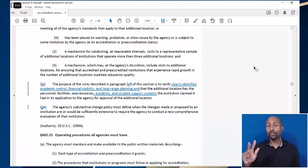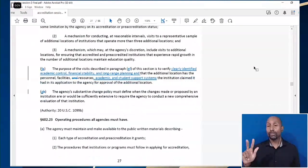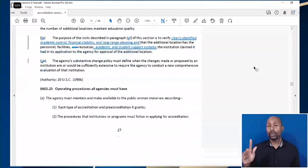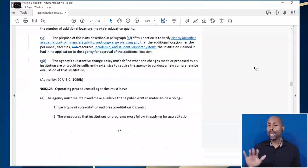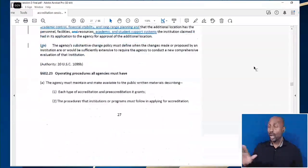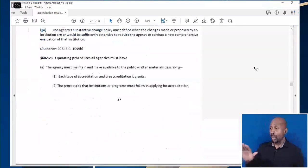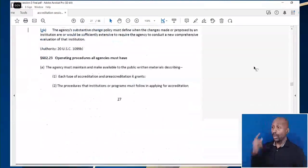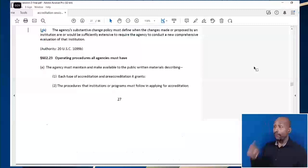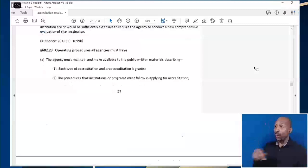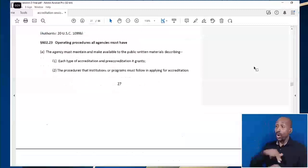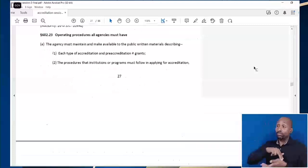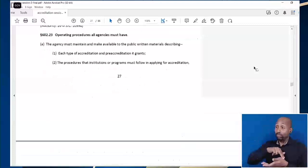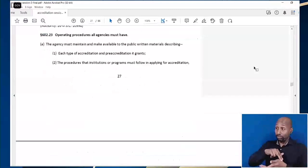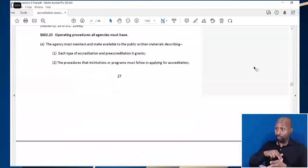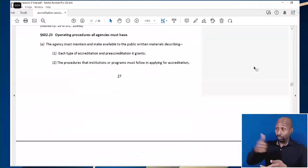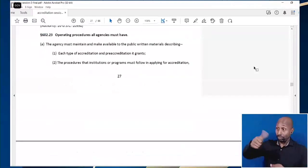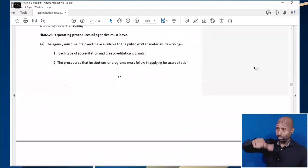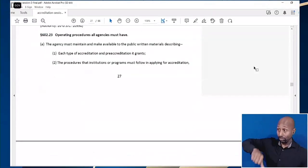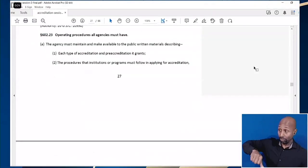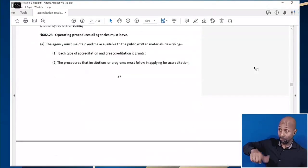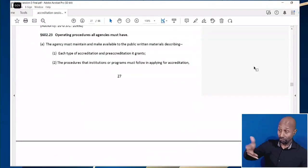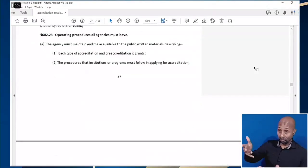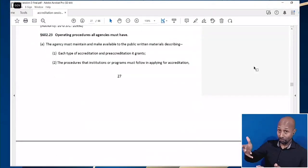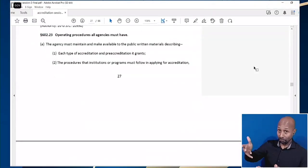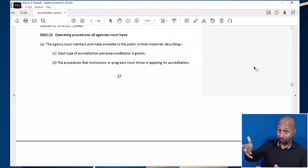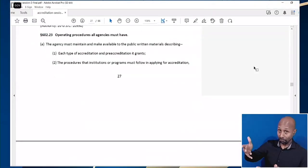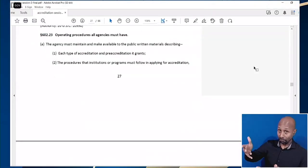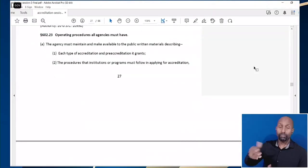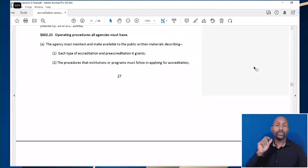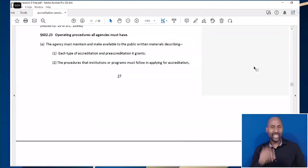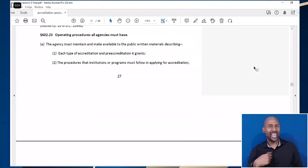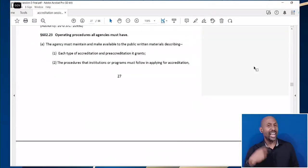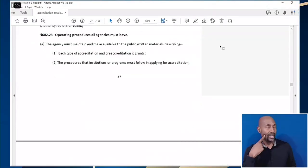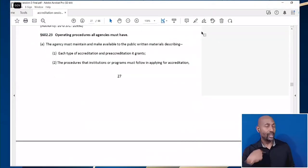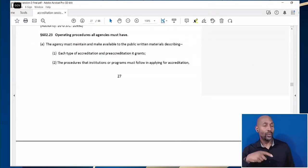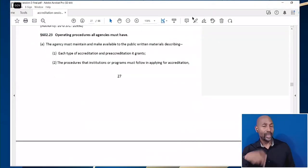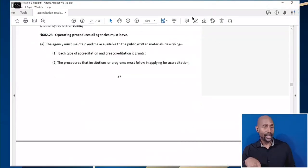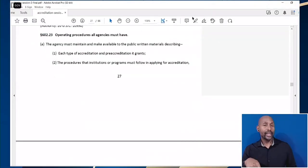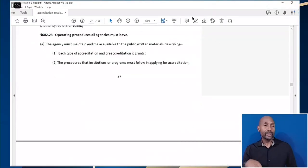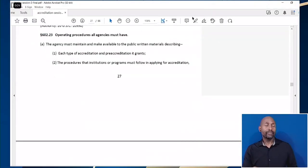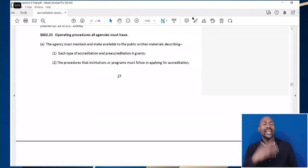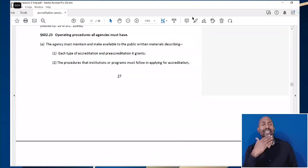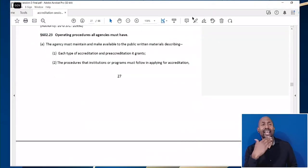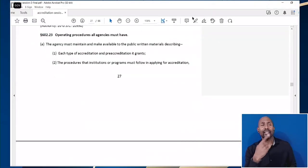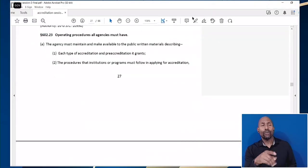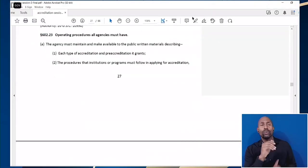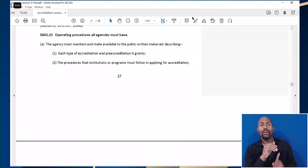check, what are you doing with- Yeah, I think we need to take- yeah, thanks. Thanks for the reminder. I think we probably need to take a